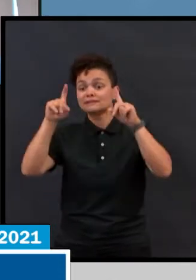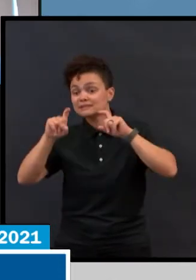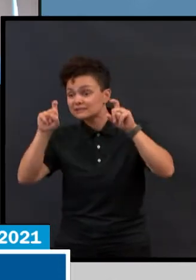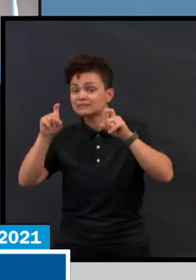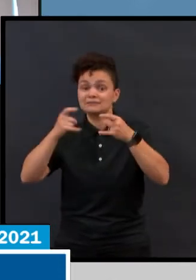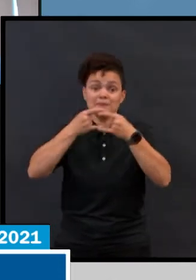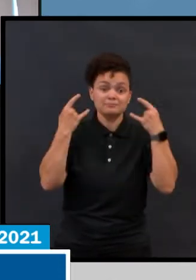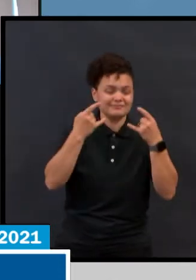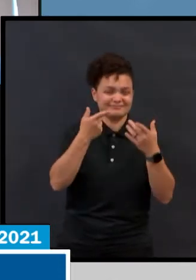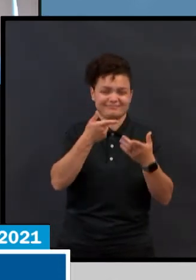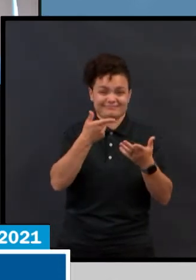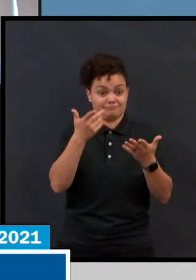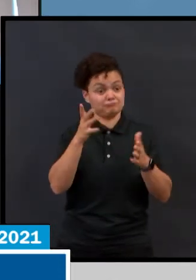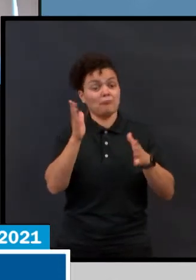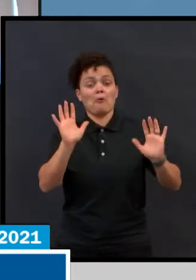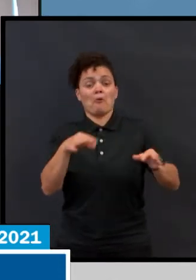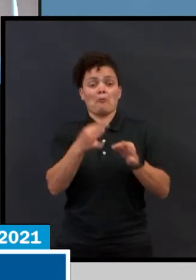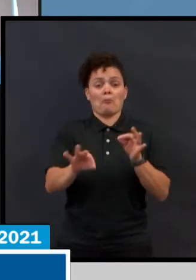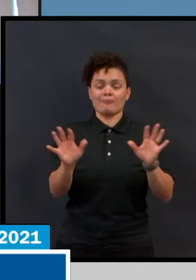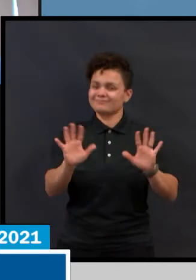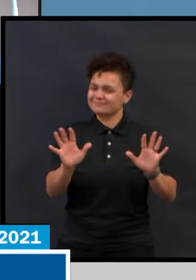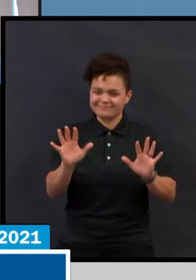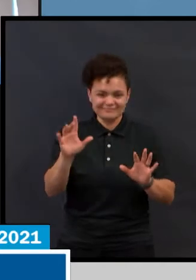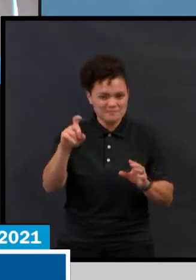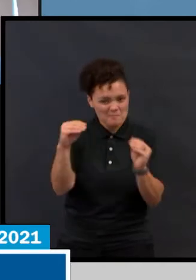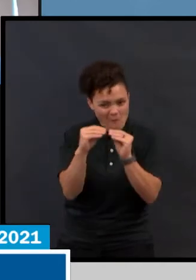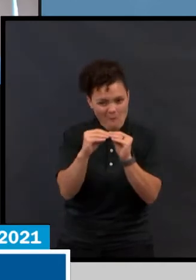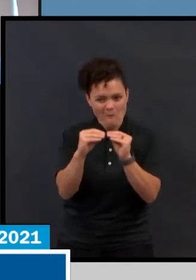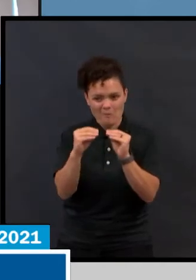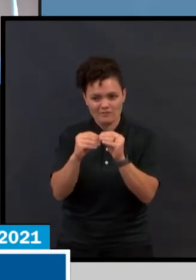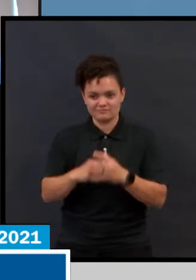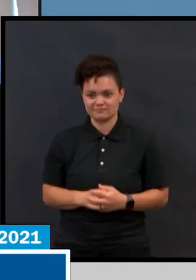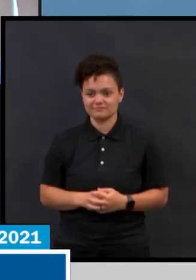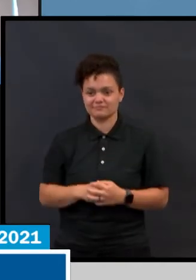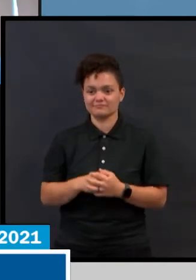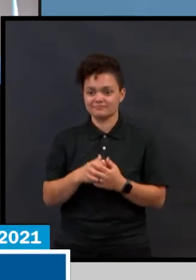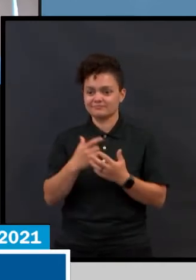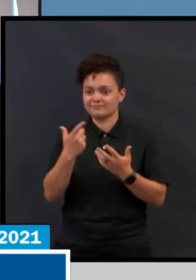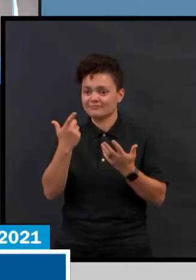are tools that we can use to to control cases while we get everybody vaccinated pfizer just